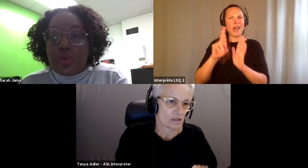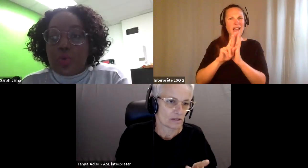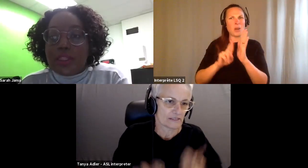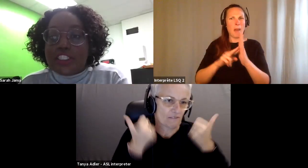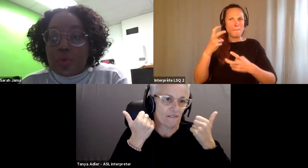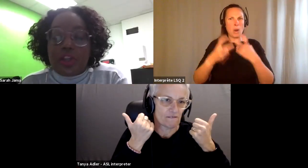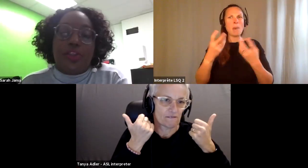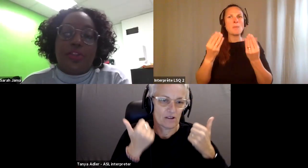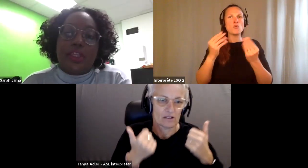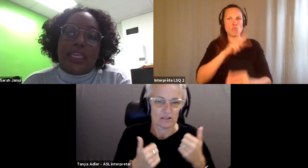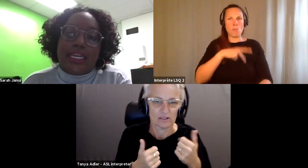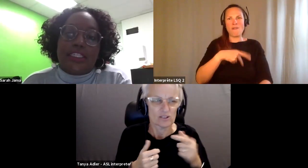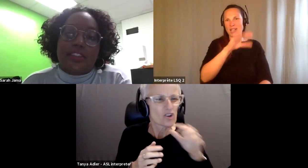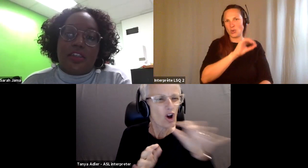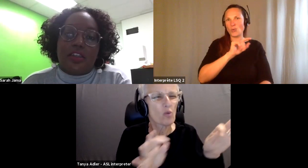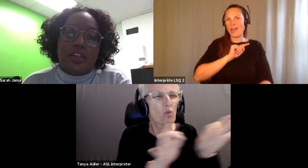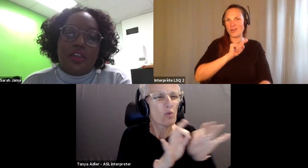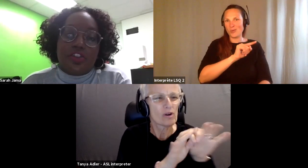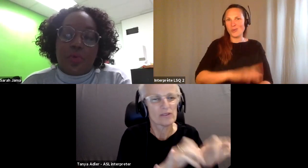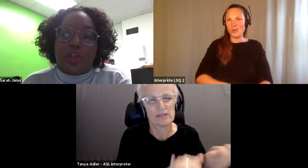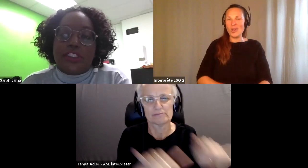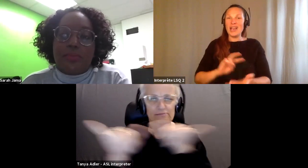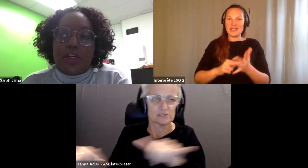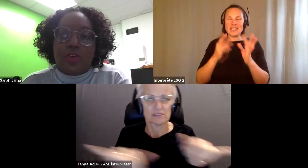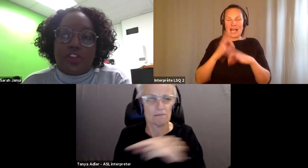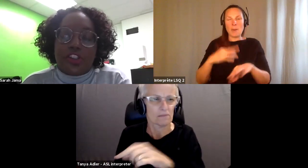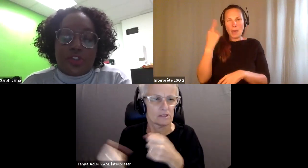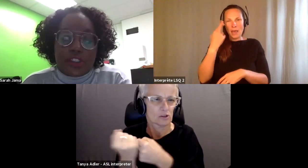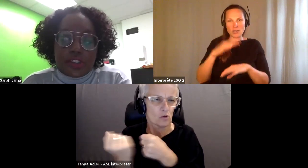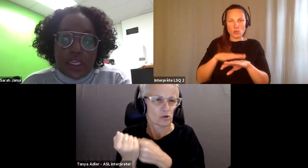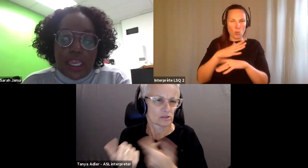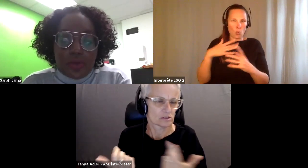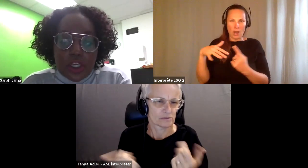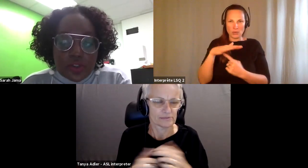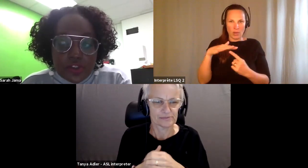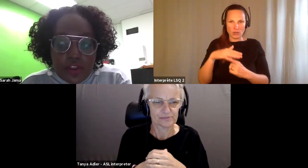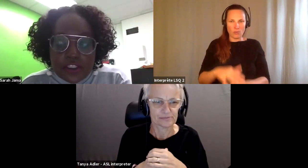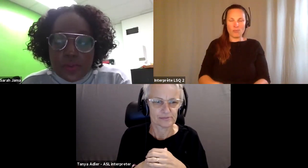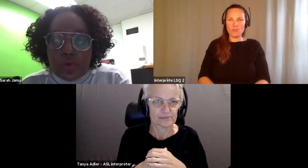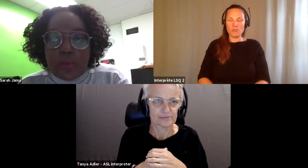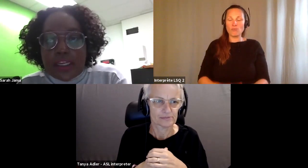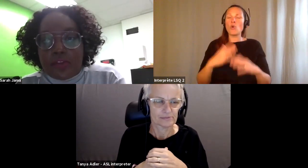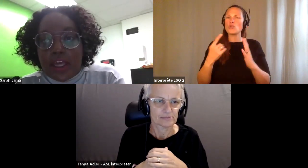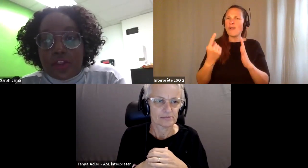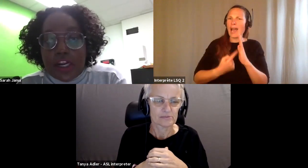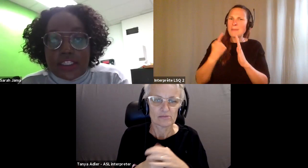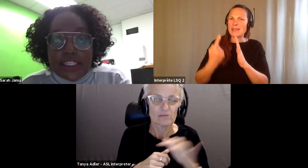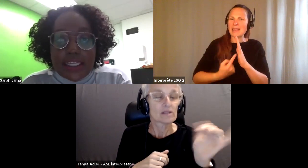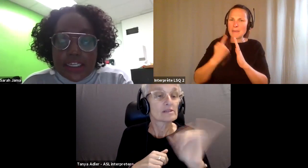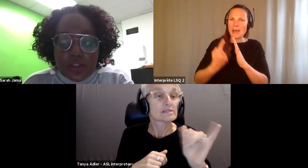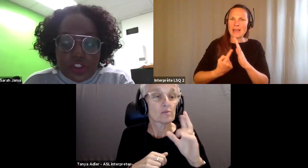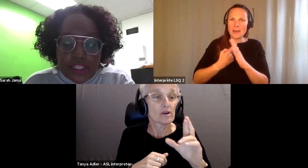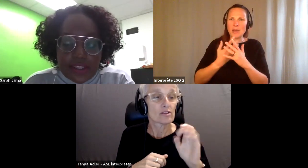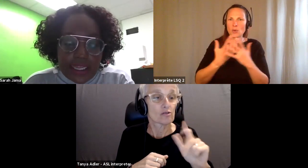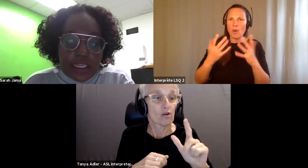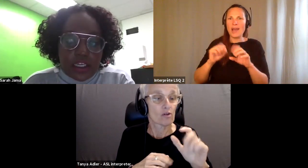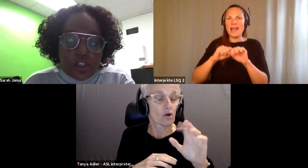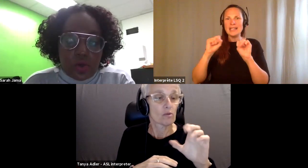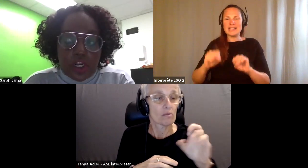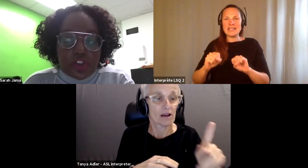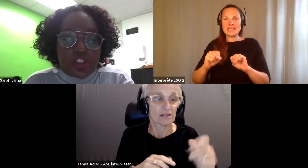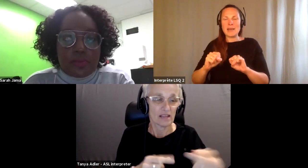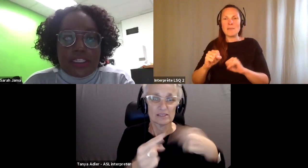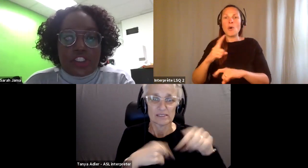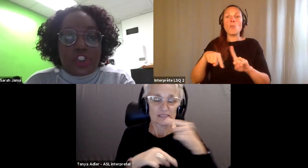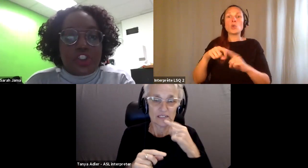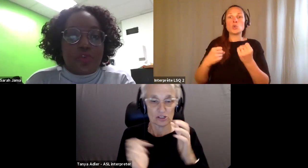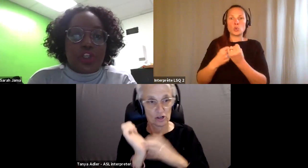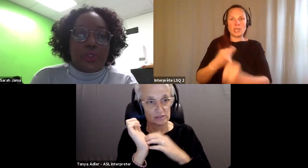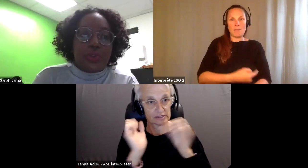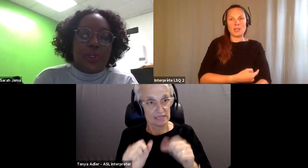Sarah Jama: You or less with the access to support in medical institutions, and we also saw this with the rollback of the health care consent act which said that you know doctors could make decisions for you.